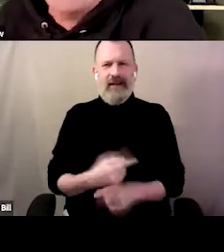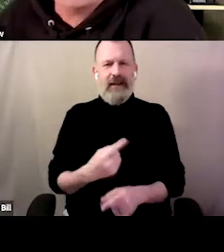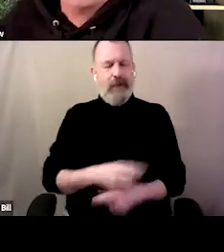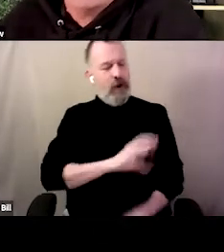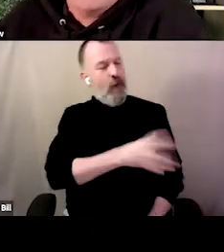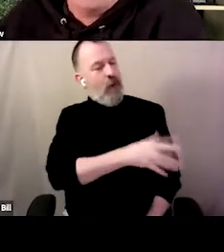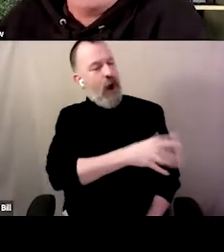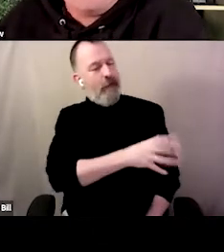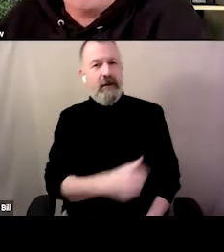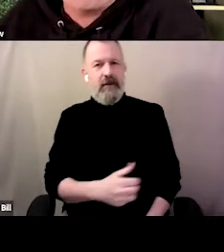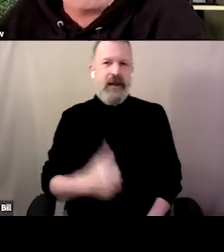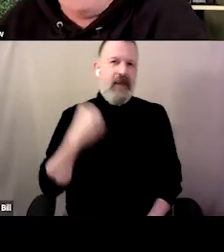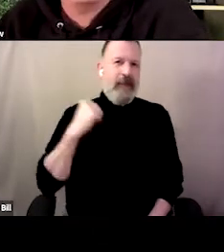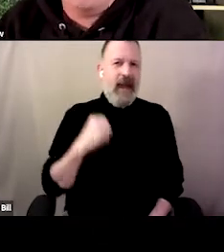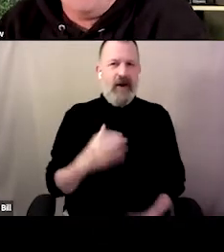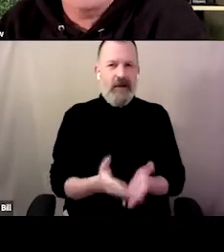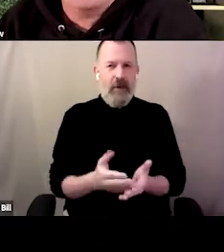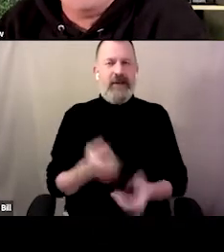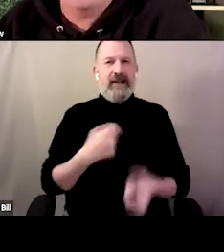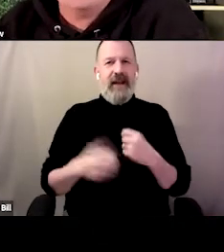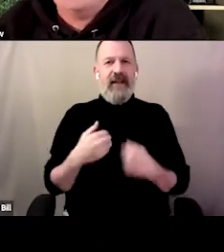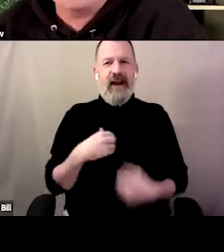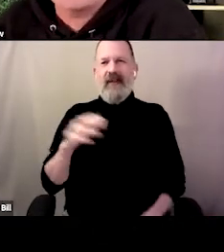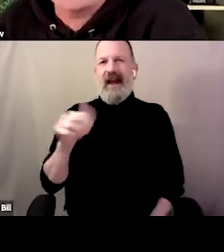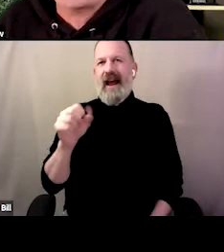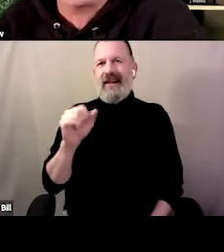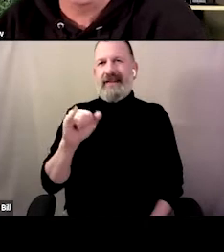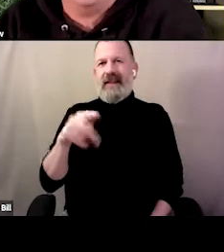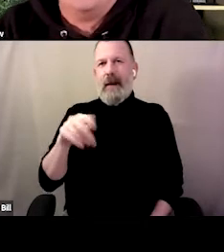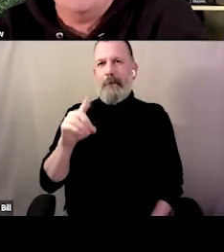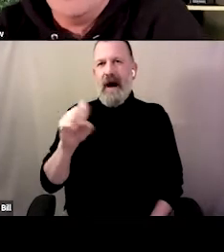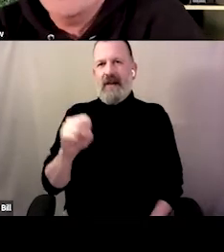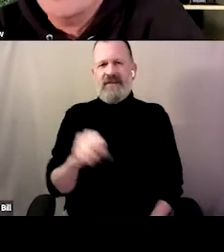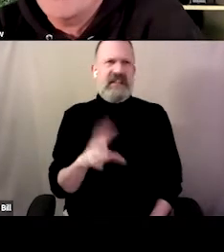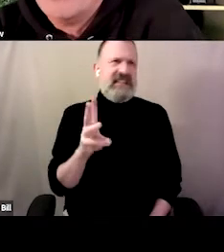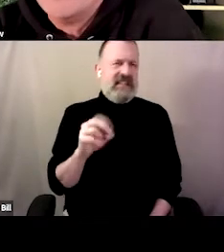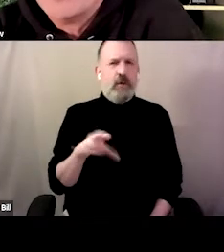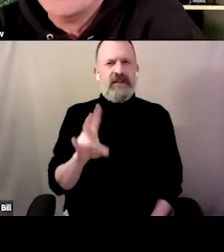CalebBarlow: But what they have is something called as a pods and there'll be like six or seven of them on the bottom of the vessel.